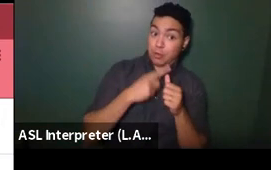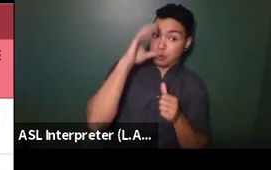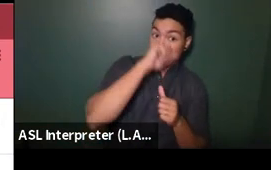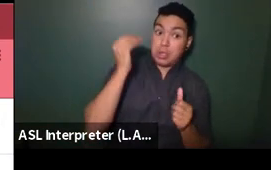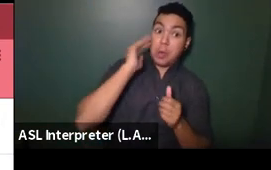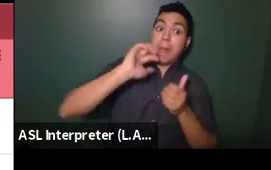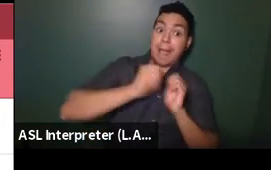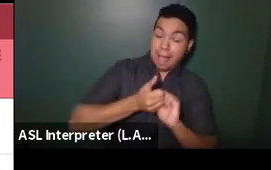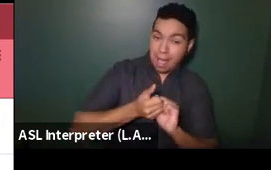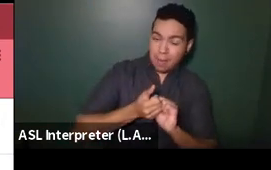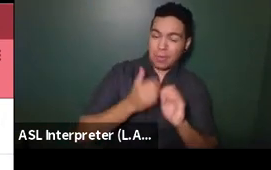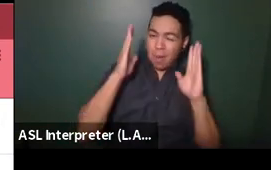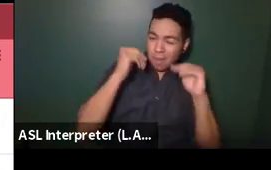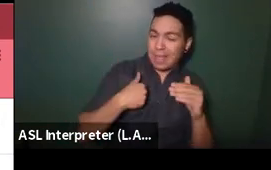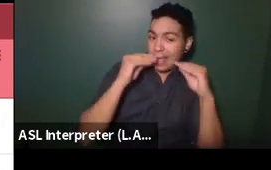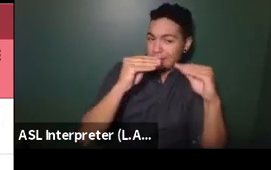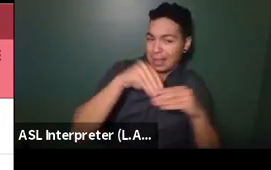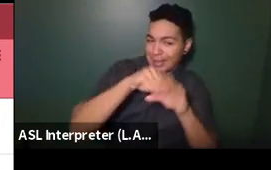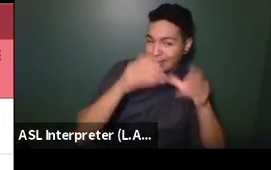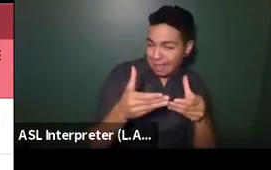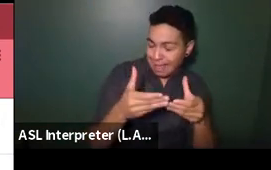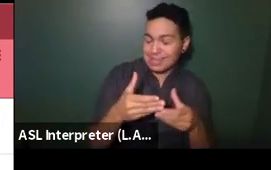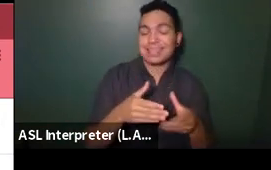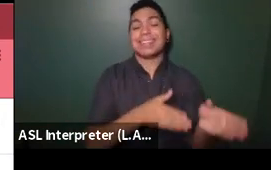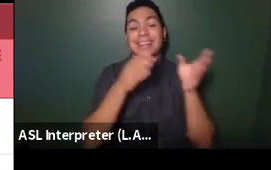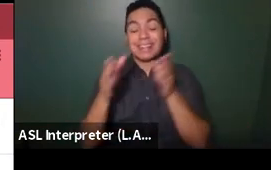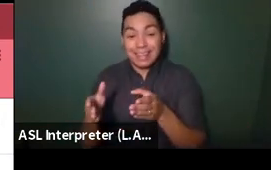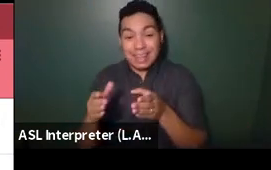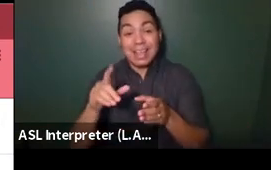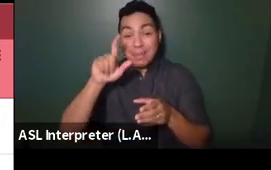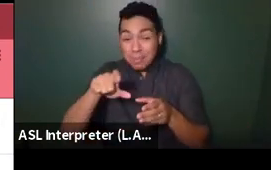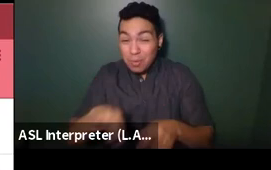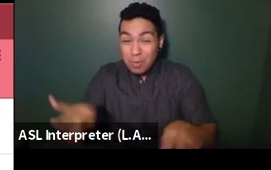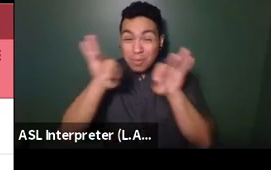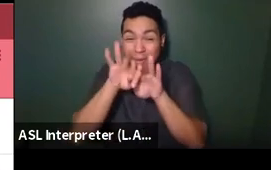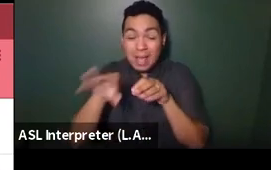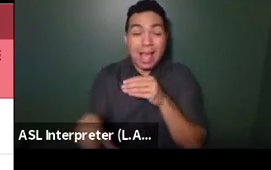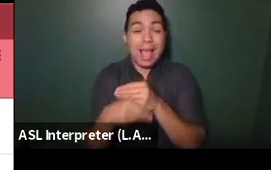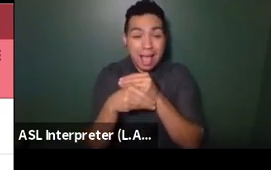Katherine Livick - ESD 112: which I would have covered previously, if I don't say put your name in the place mark, I'm not going to know who did it.